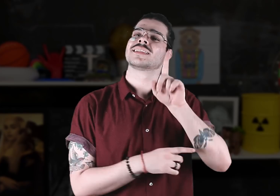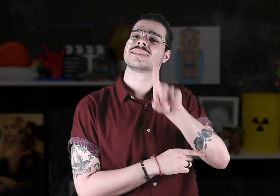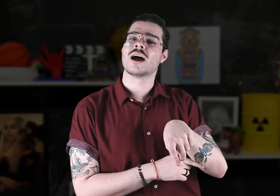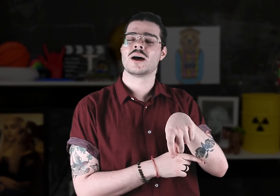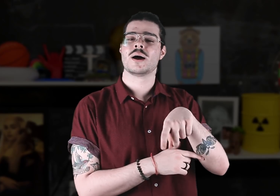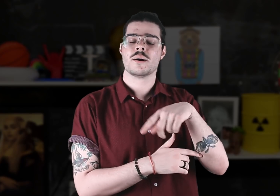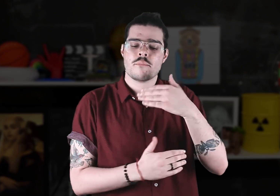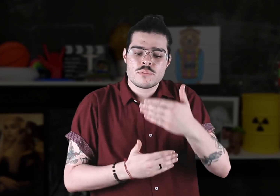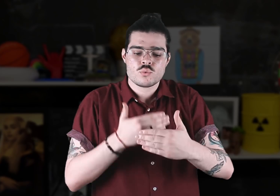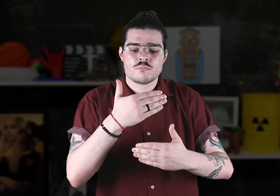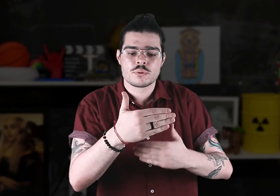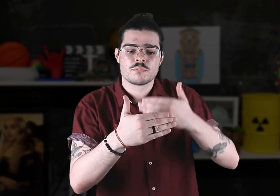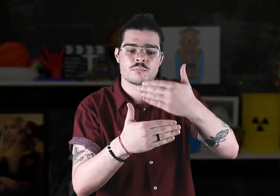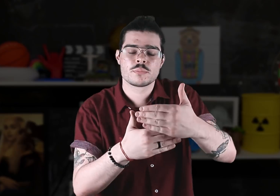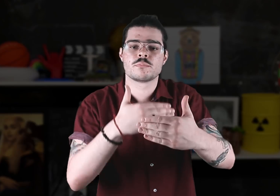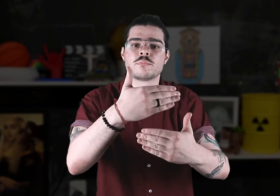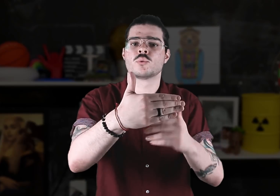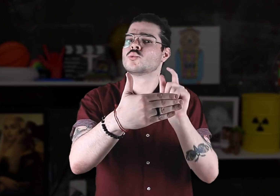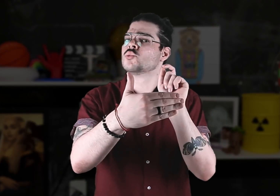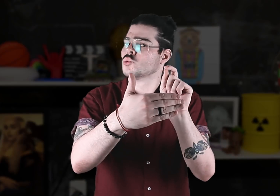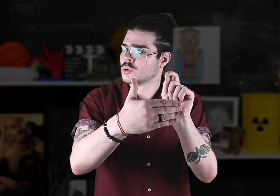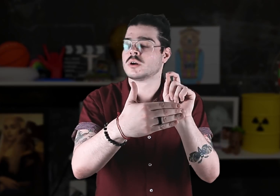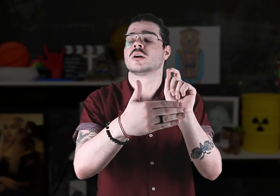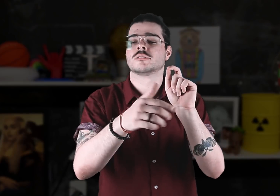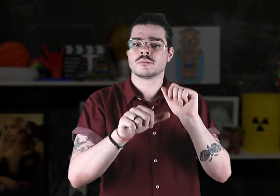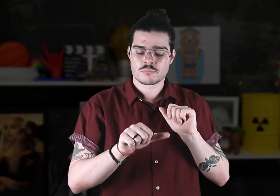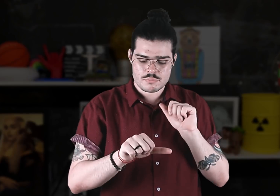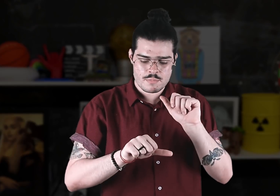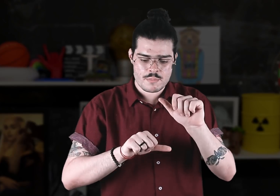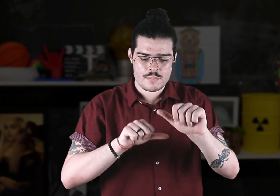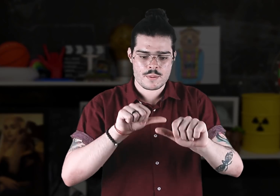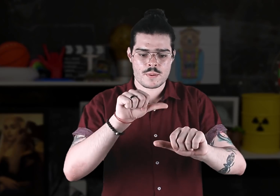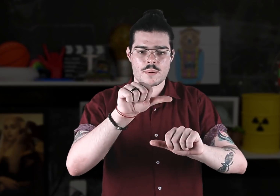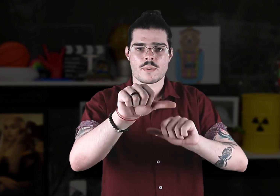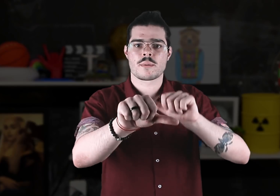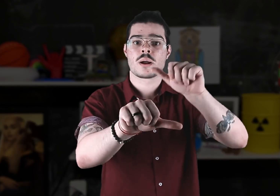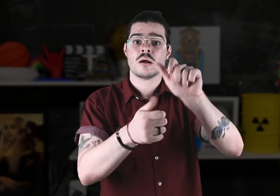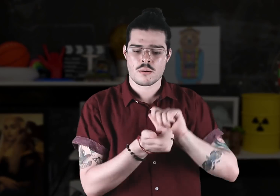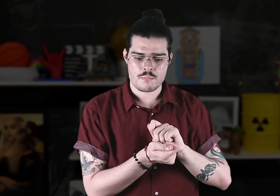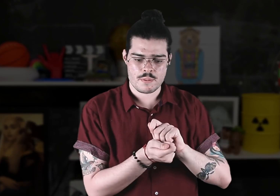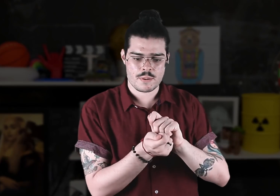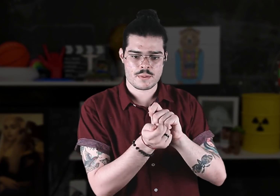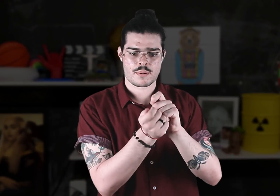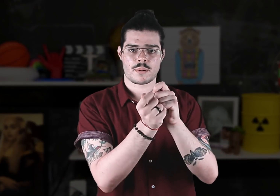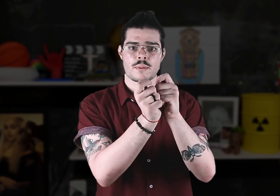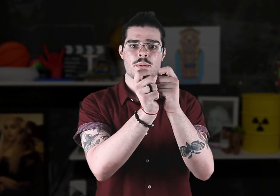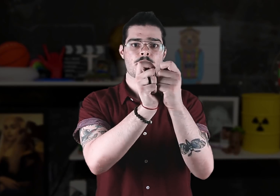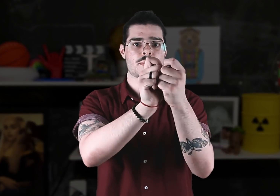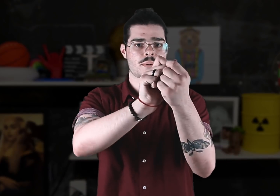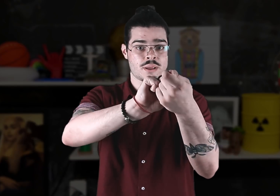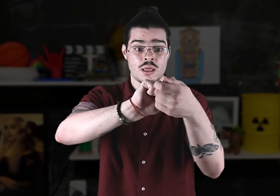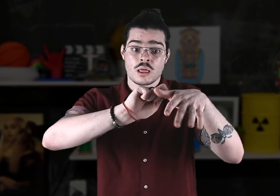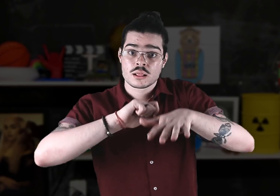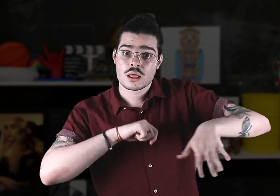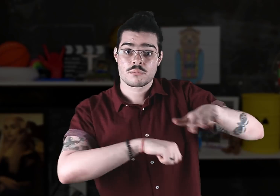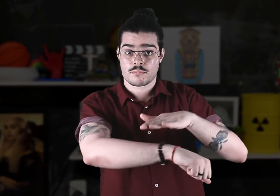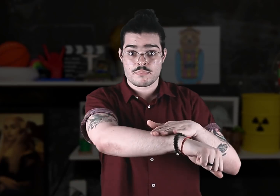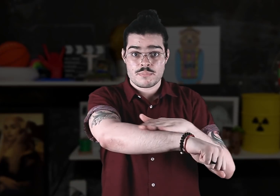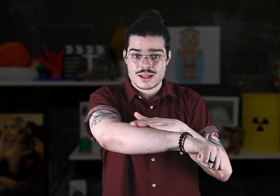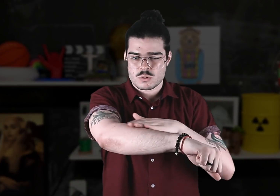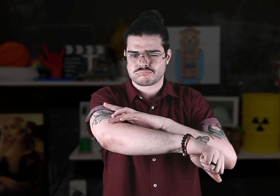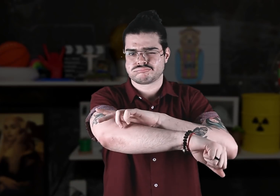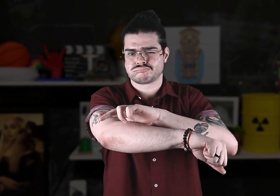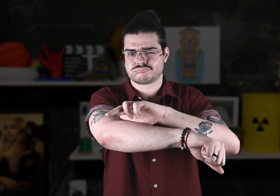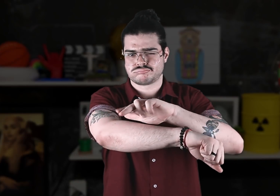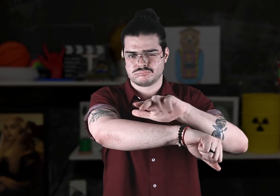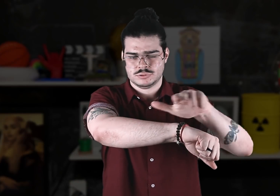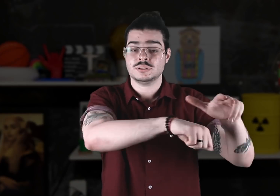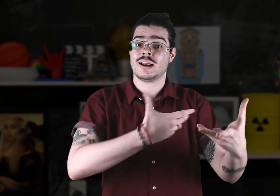It is a process of modification and adaptation of species